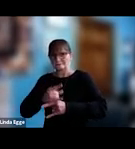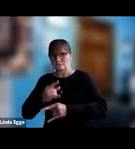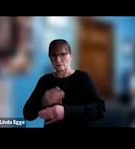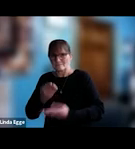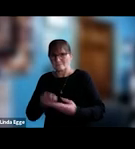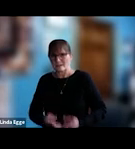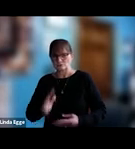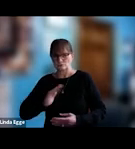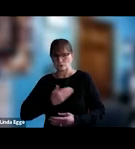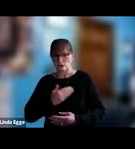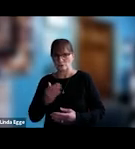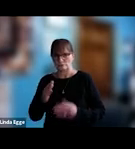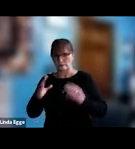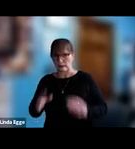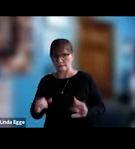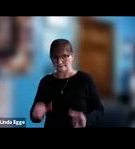And she said yes, so that was good to know.